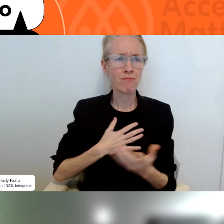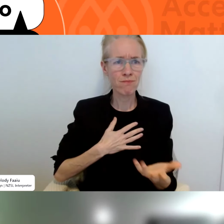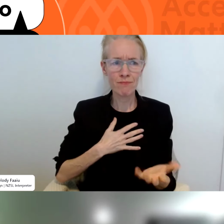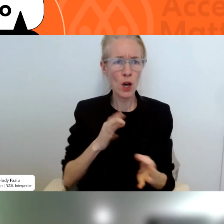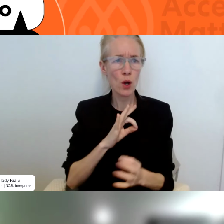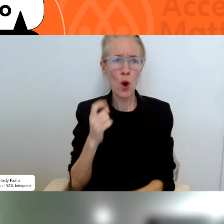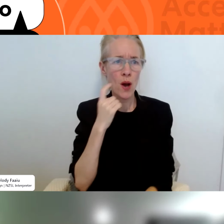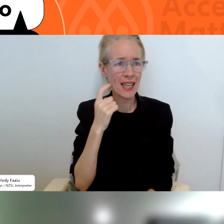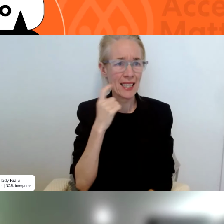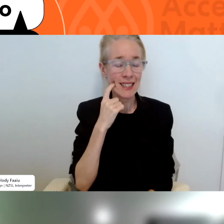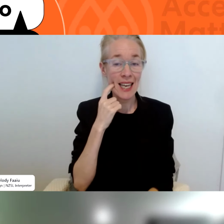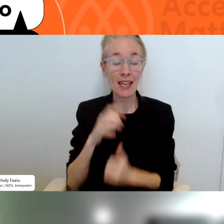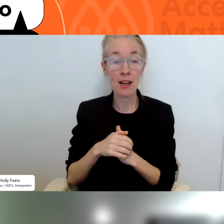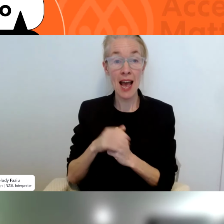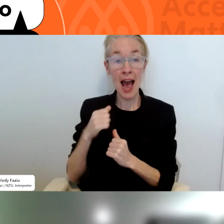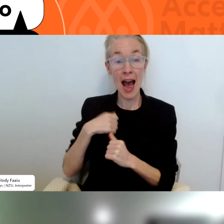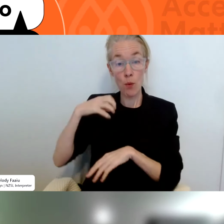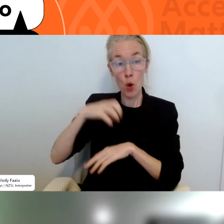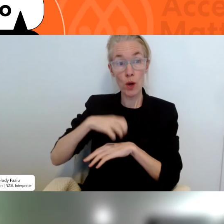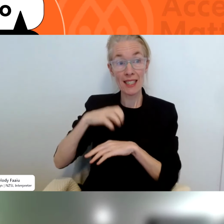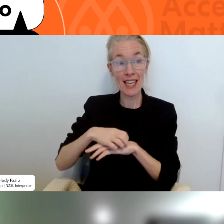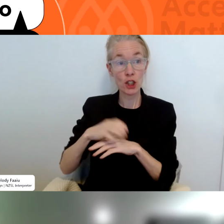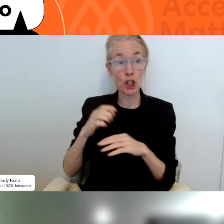been campaigning for accessibility legislation for the past seven